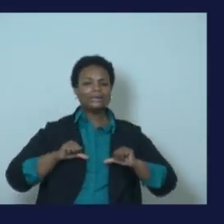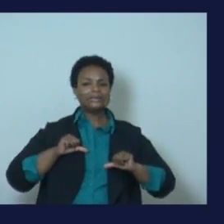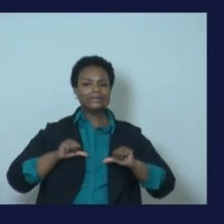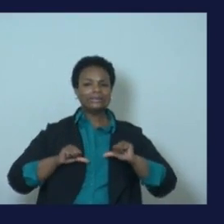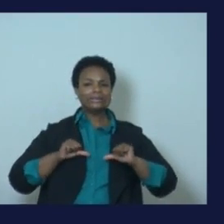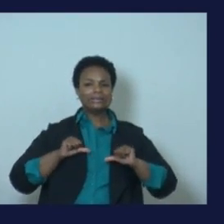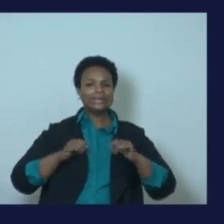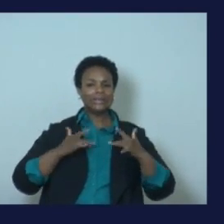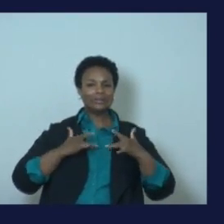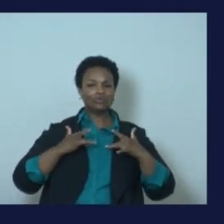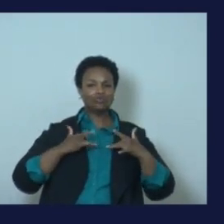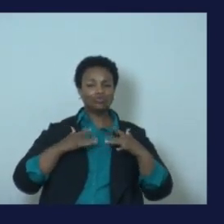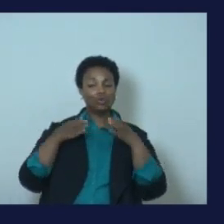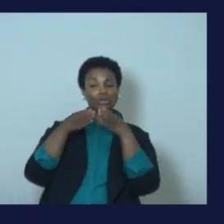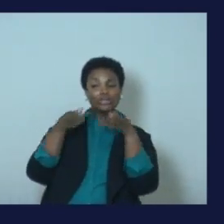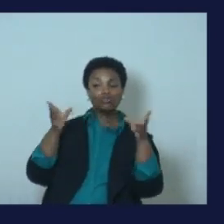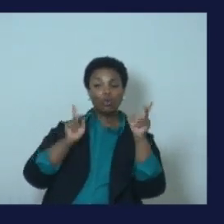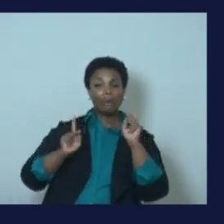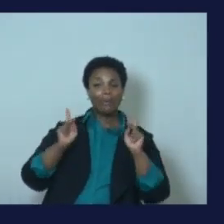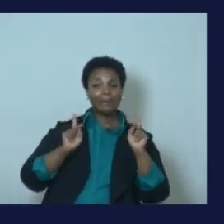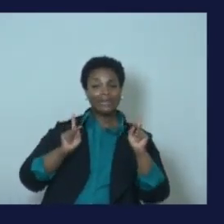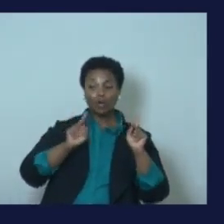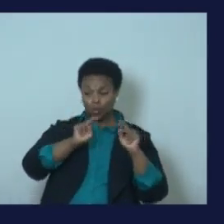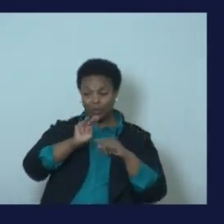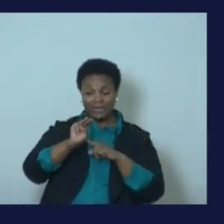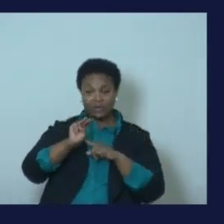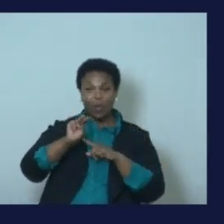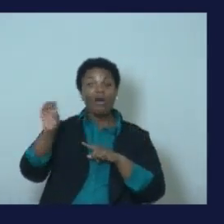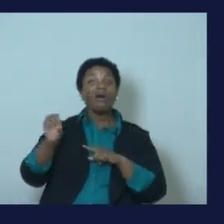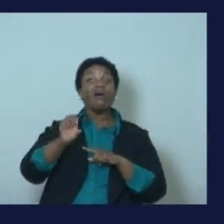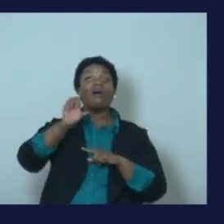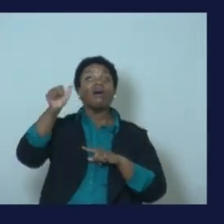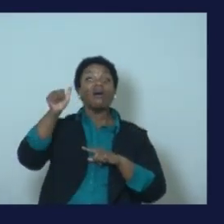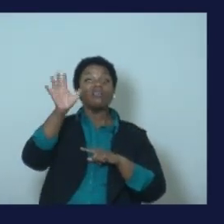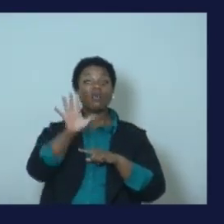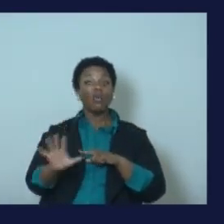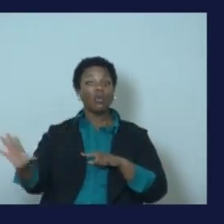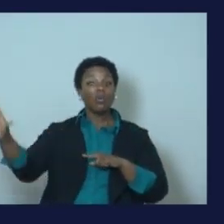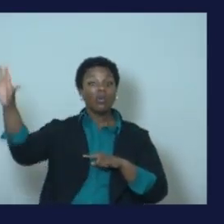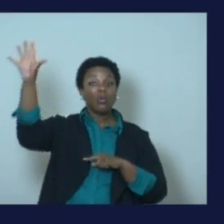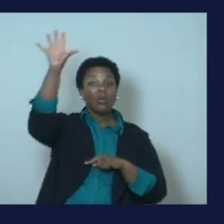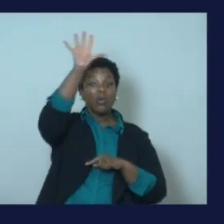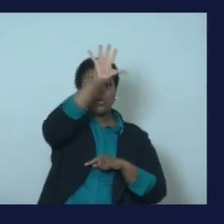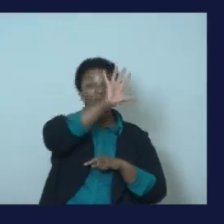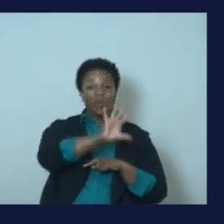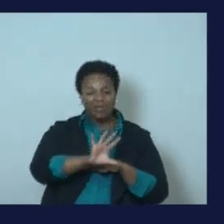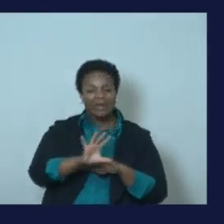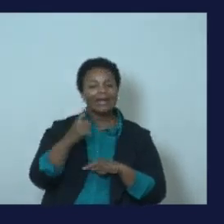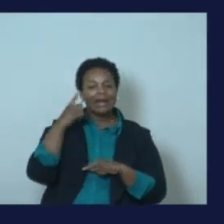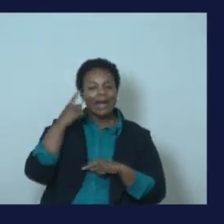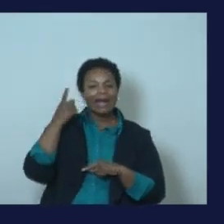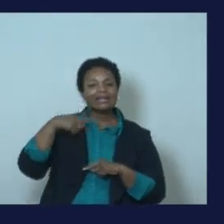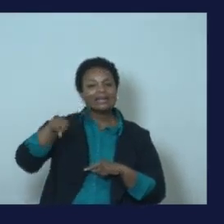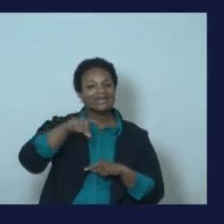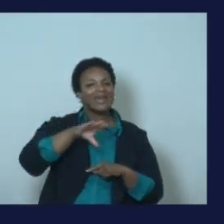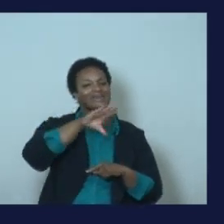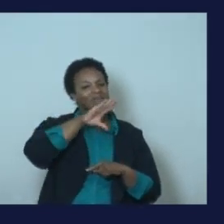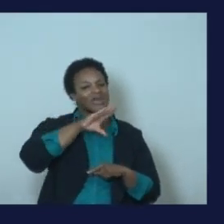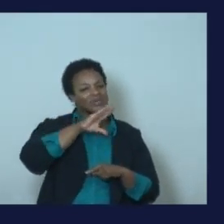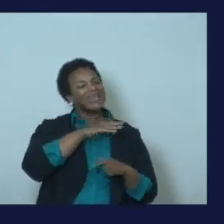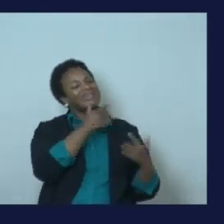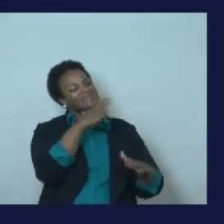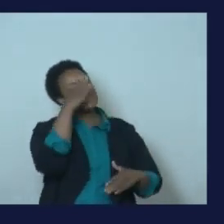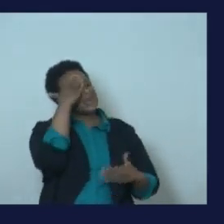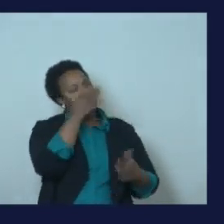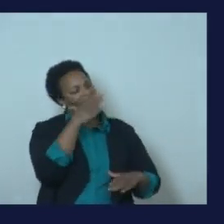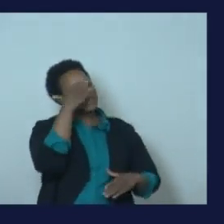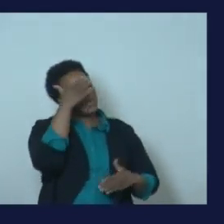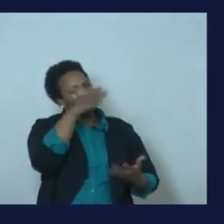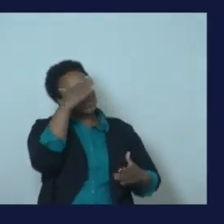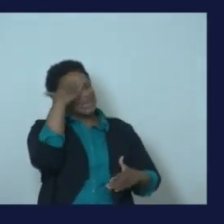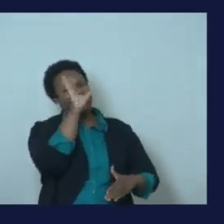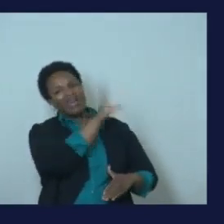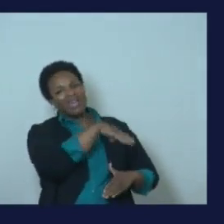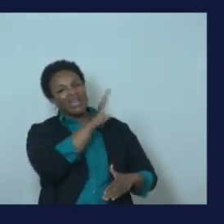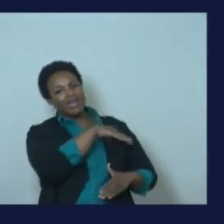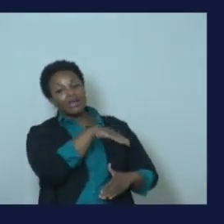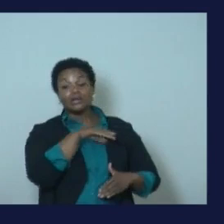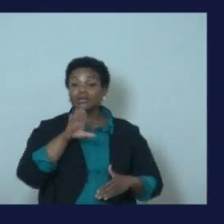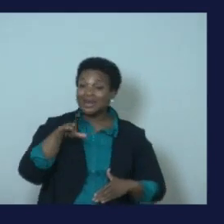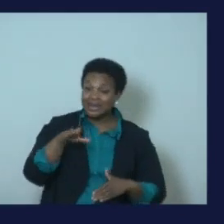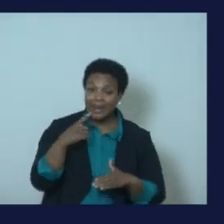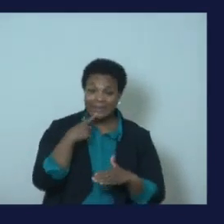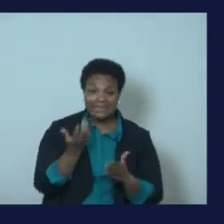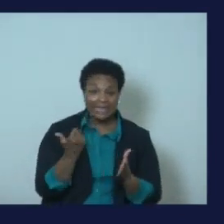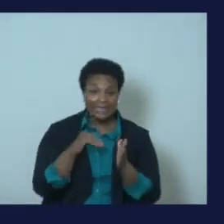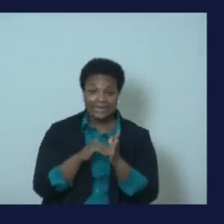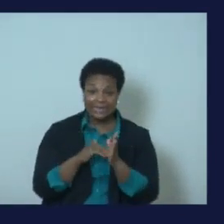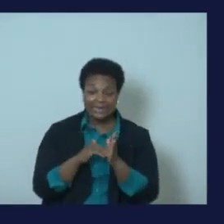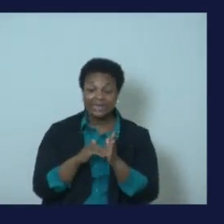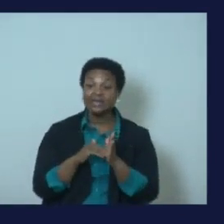SO THIS IS REALLY AN IMPORTANT ASPECT AND I FEAR THAT THE GENERAL PUBLIC NOT JUST IN NEW MEXICO, BUT ALL AROUND THE COUNTRY AND THE WORLD I THINK MAY GET A LITTLE FRUSTRATED WITH